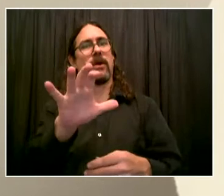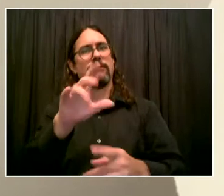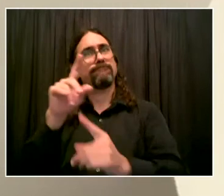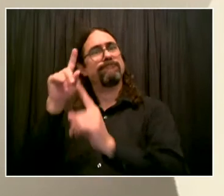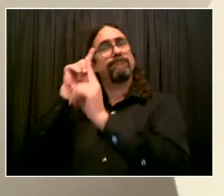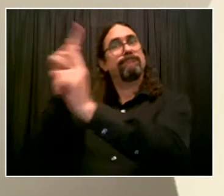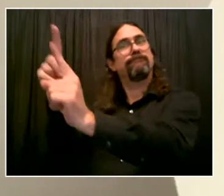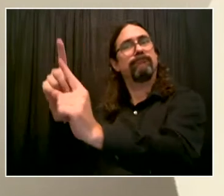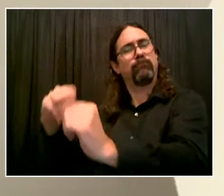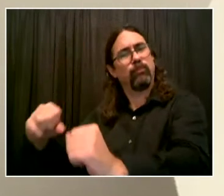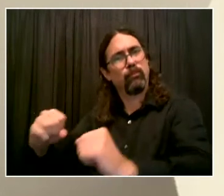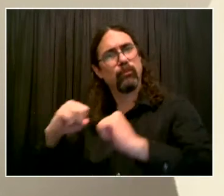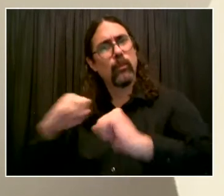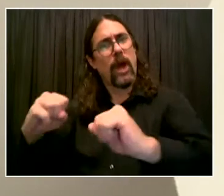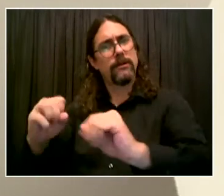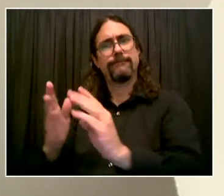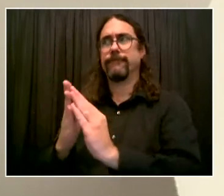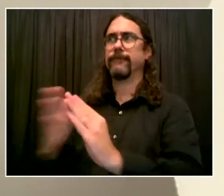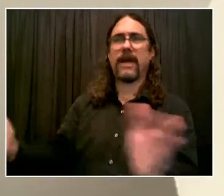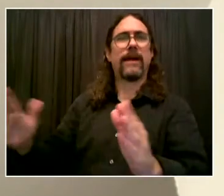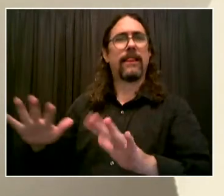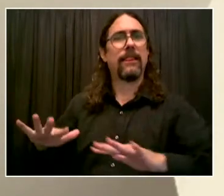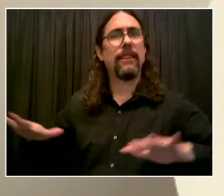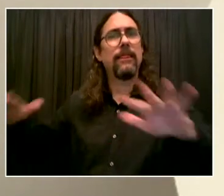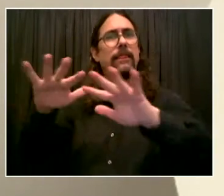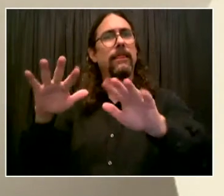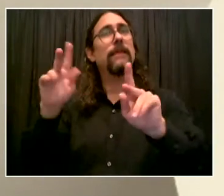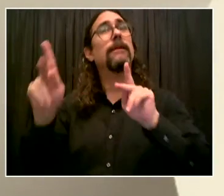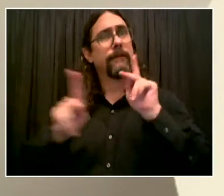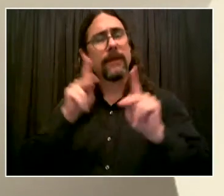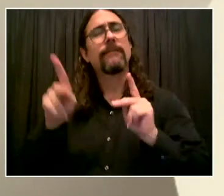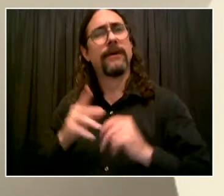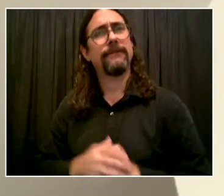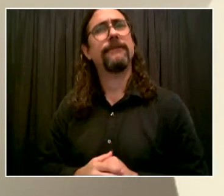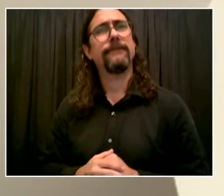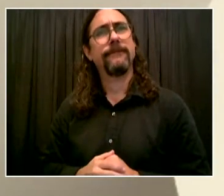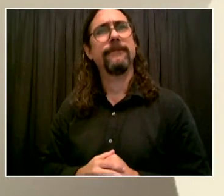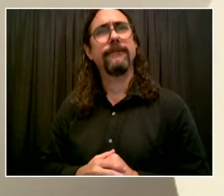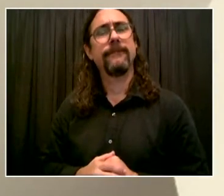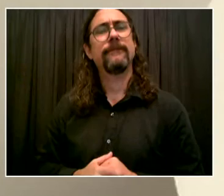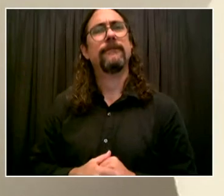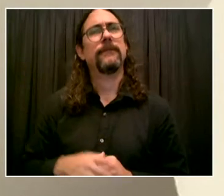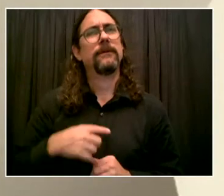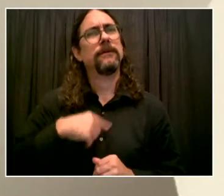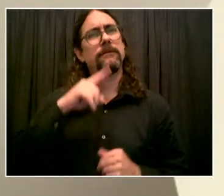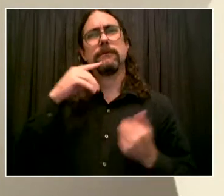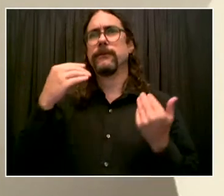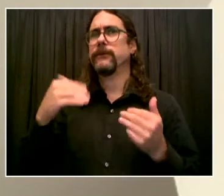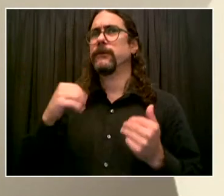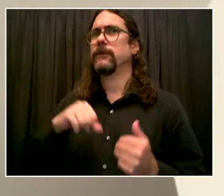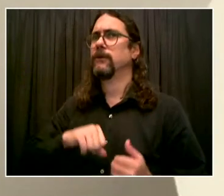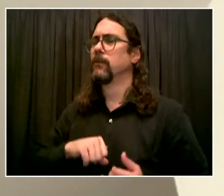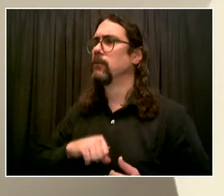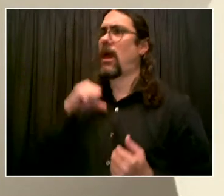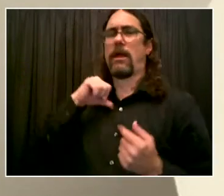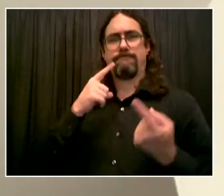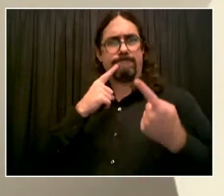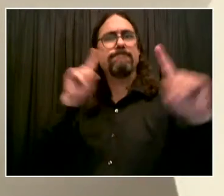IN YOUR EFFORTS TO PROTECT. WE ARE VERY PROUD OF THE FACT THAT